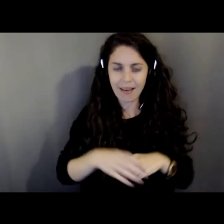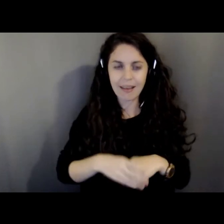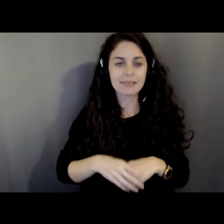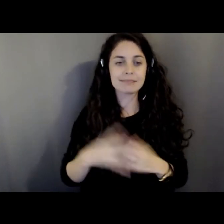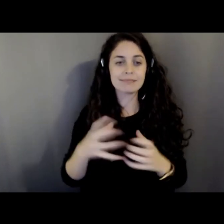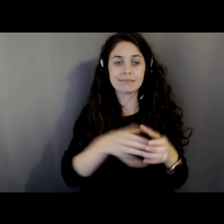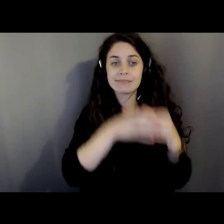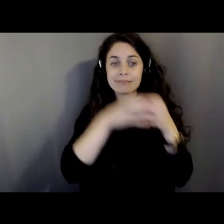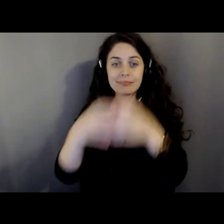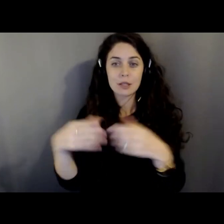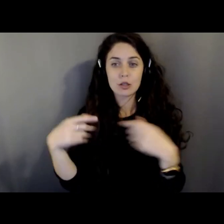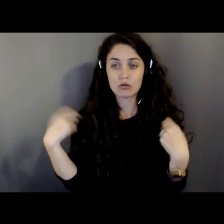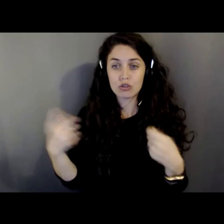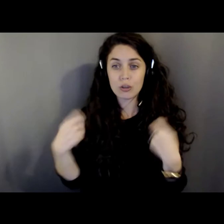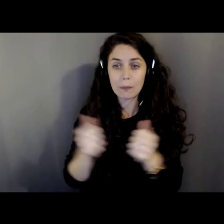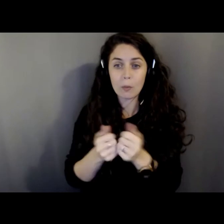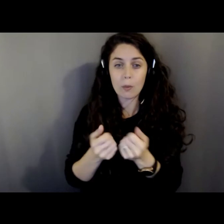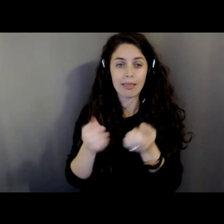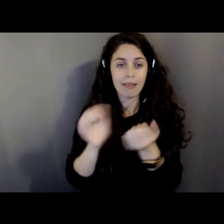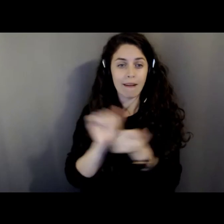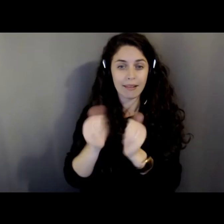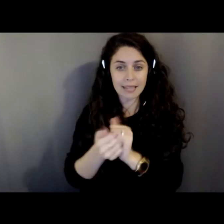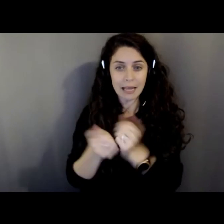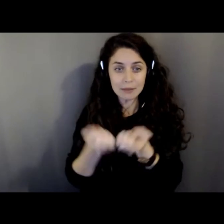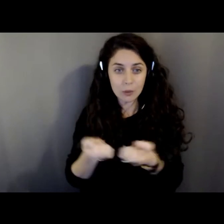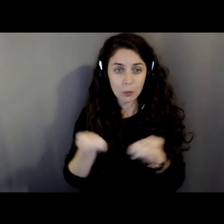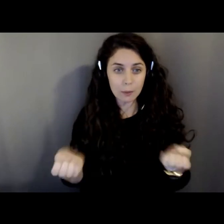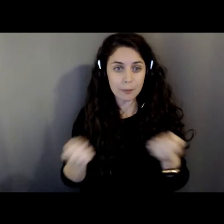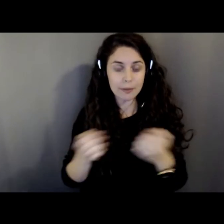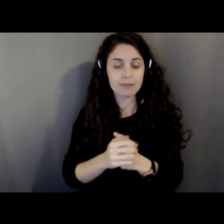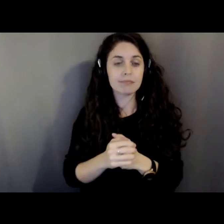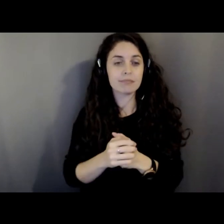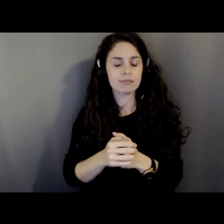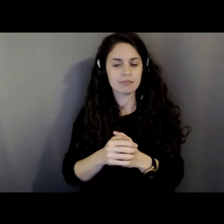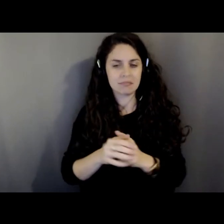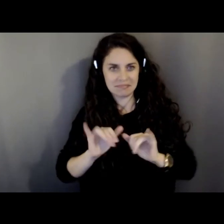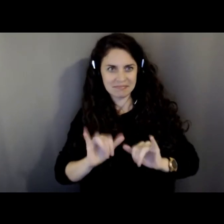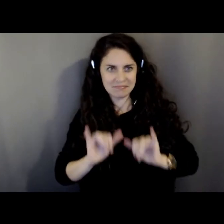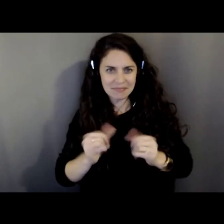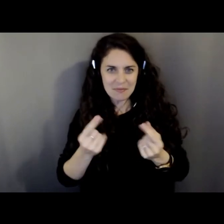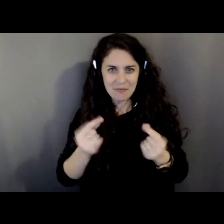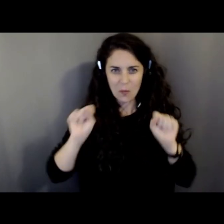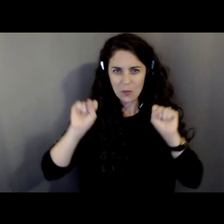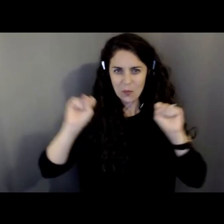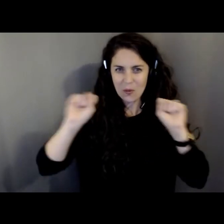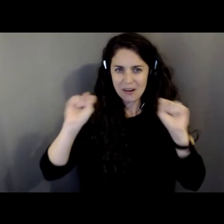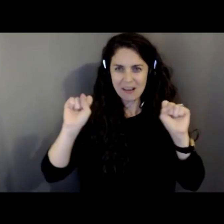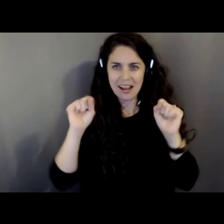has adaptive equipment and experience what you know working out in a typical US gym would be